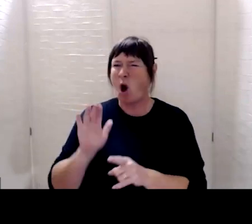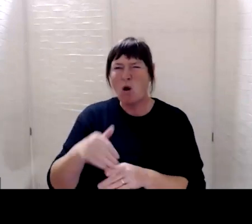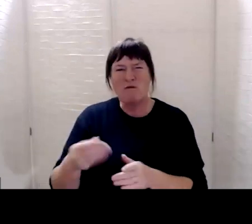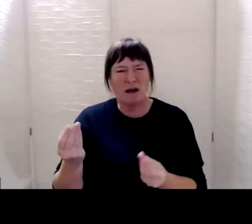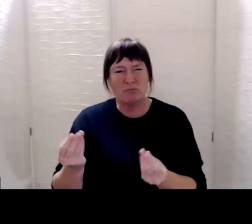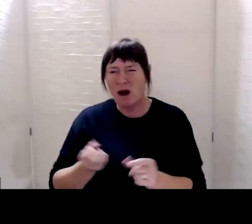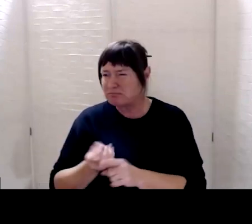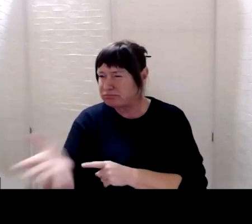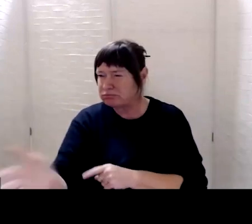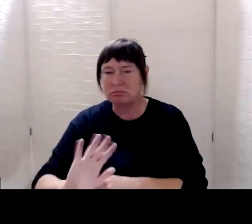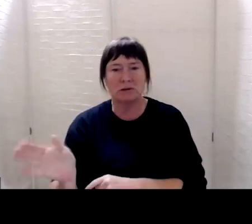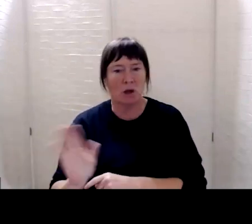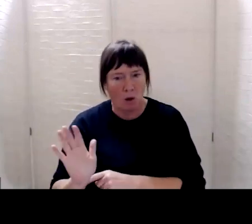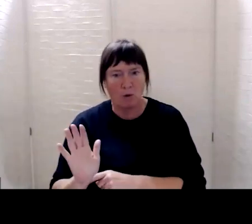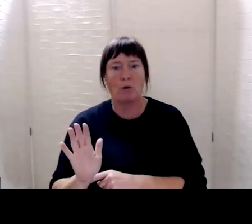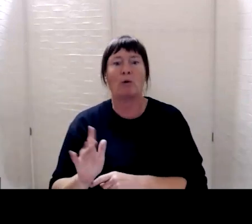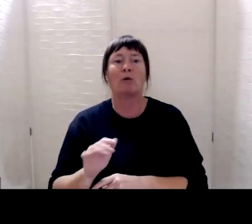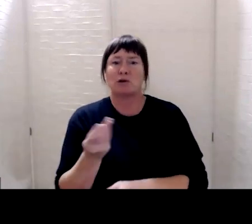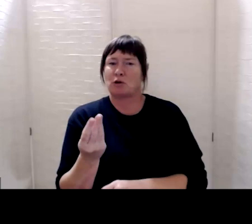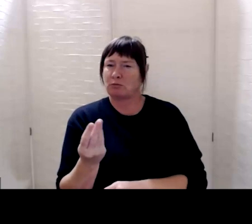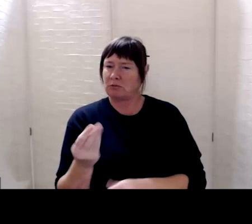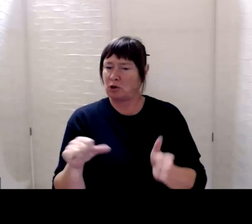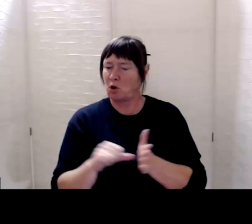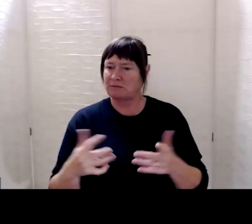And it’s also part of the rules that it mustn’t be